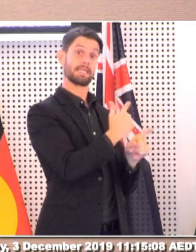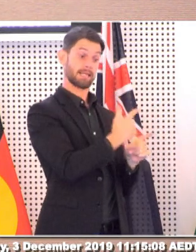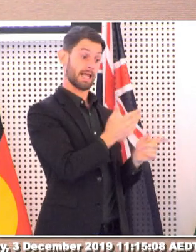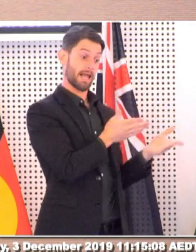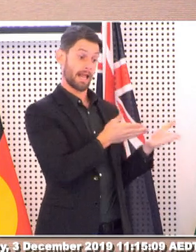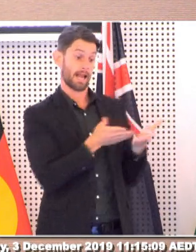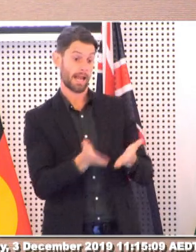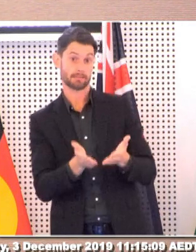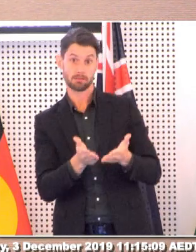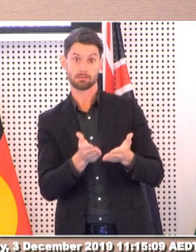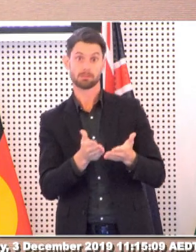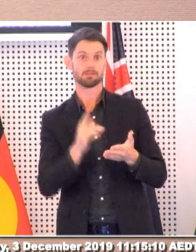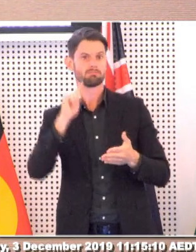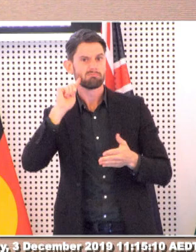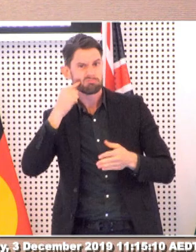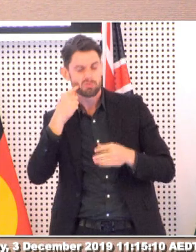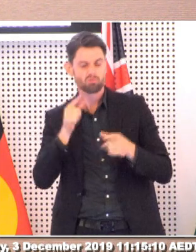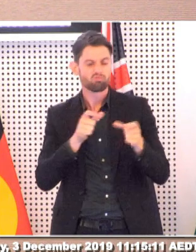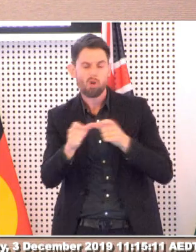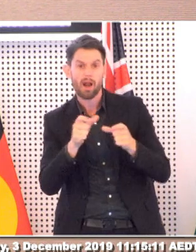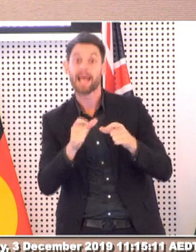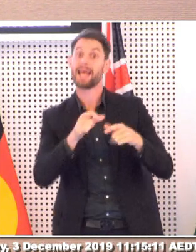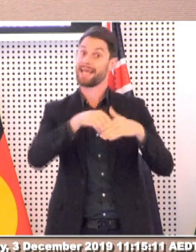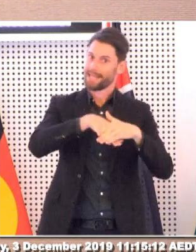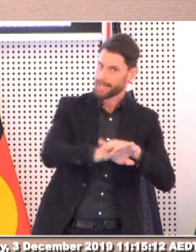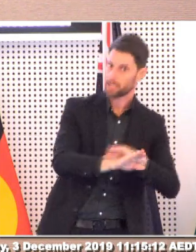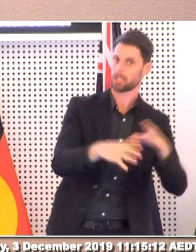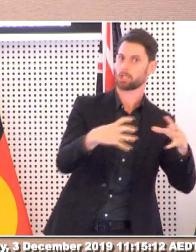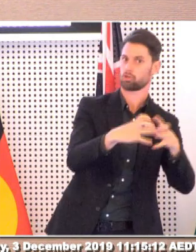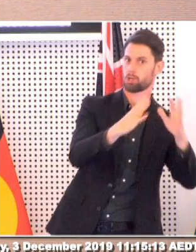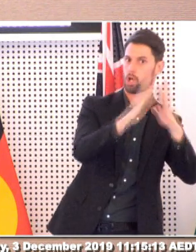contexts or, sorry, they do get used in other contexts but they’re only legislated